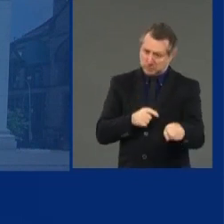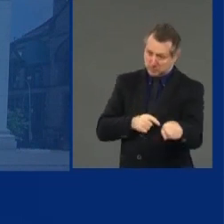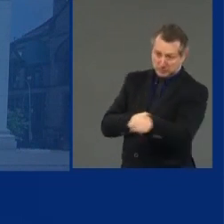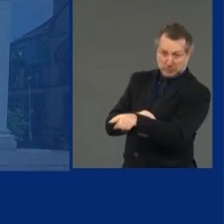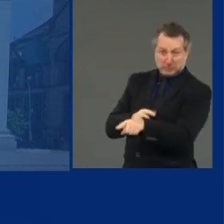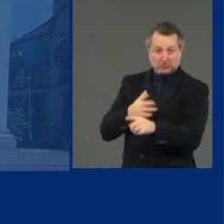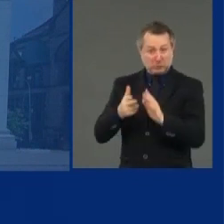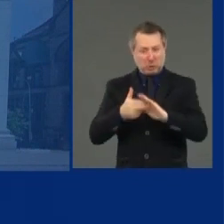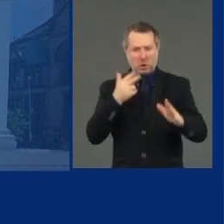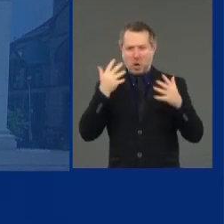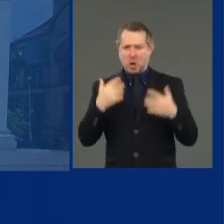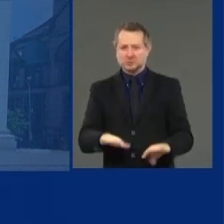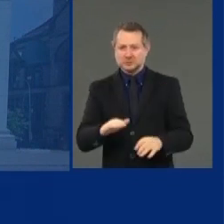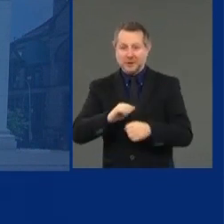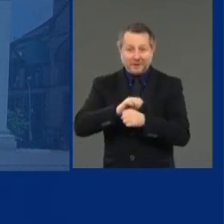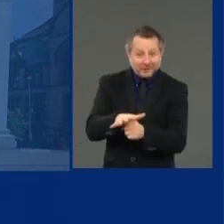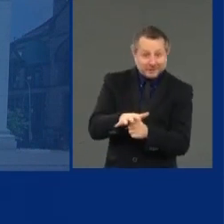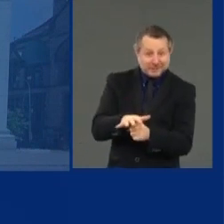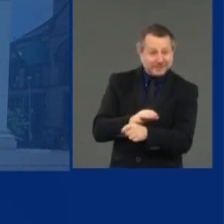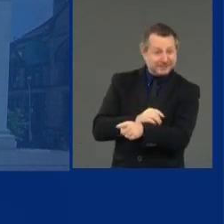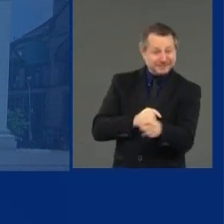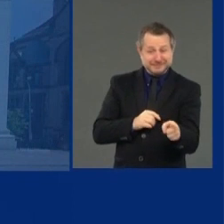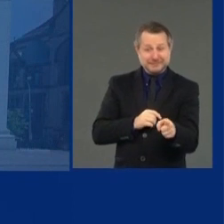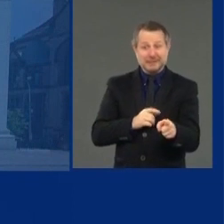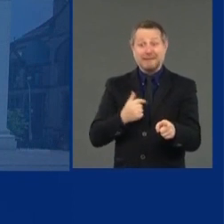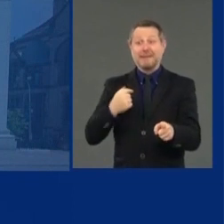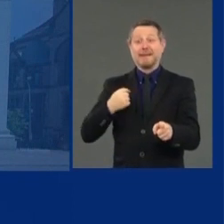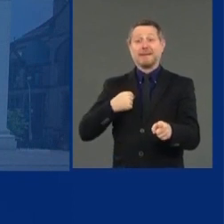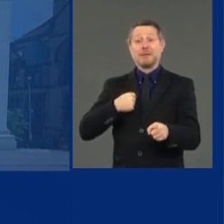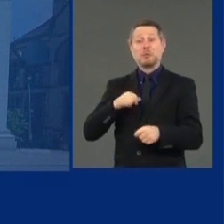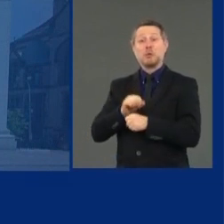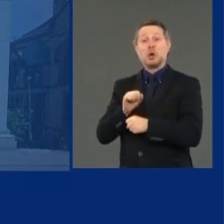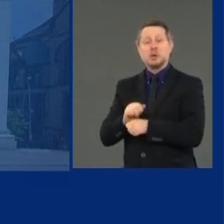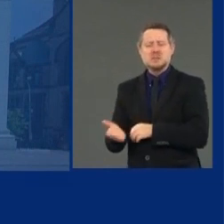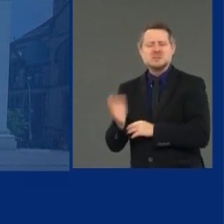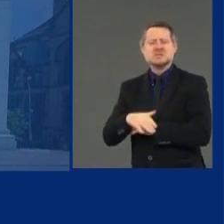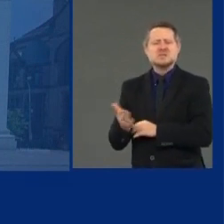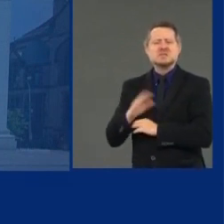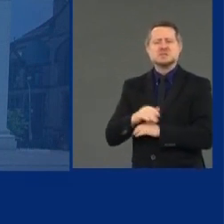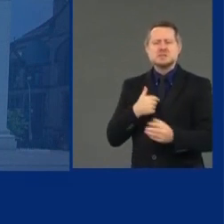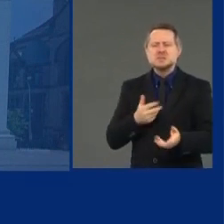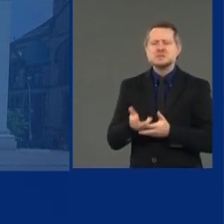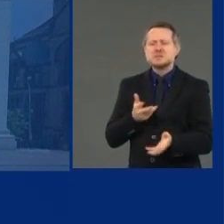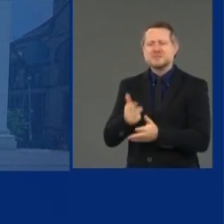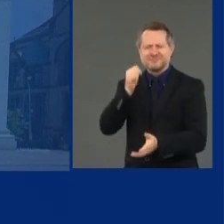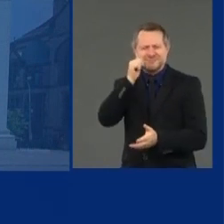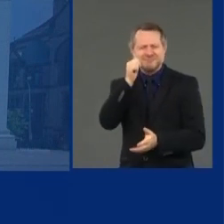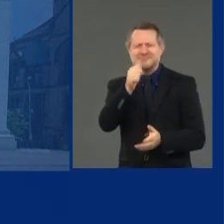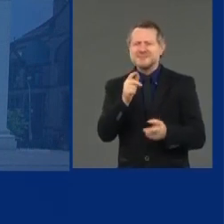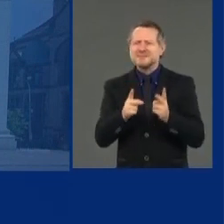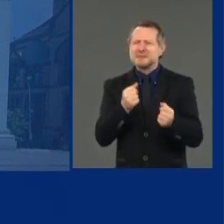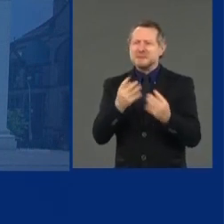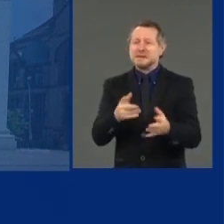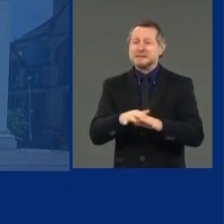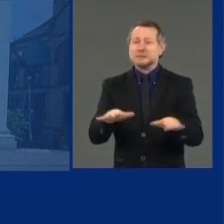WORKERS WHO ARE FIRST RESPONDING TO COVID-POSITIVE PEOPLE WORKING